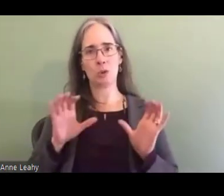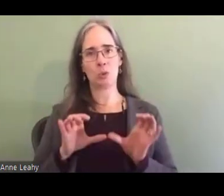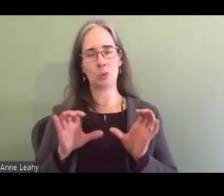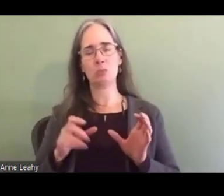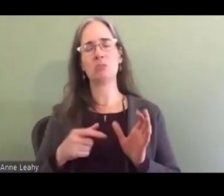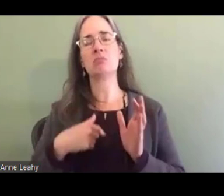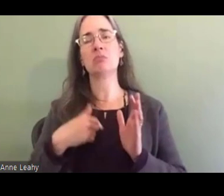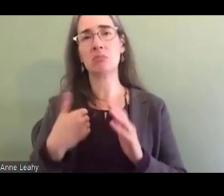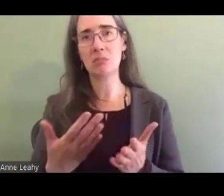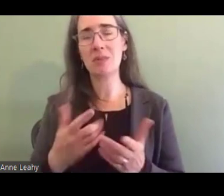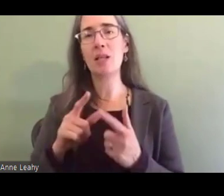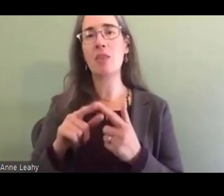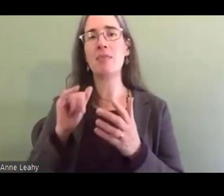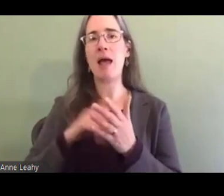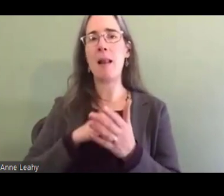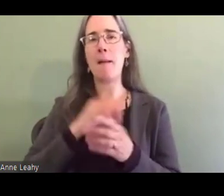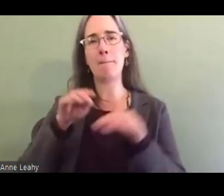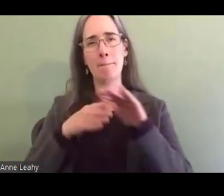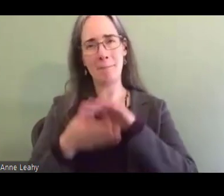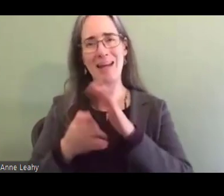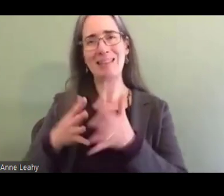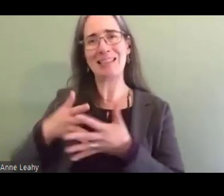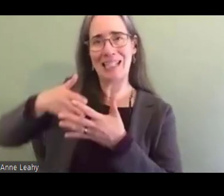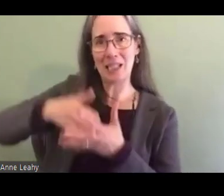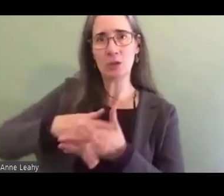And getting that to be baked into the programs we do.